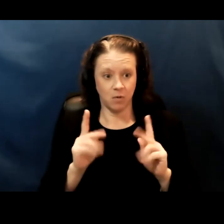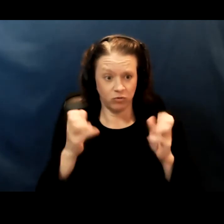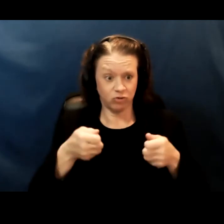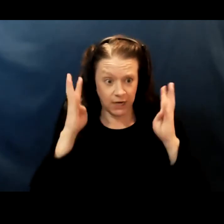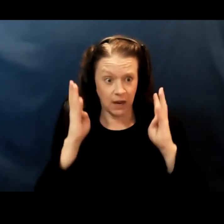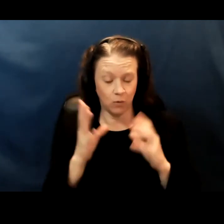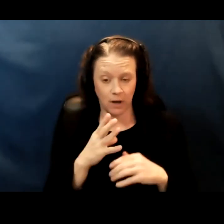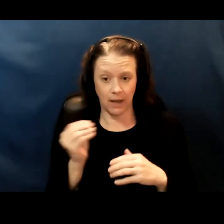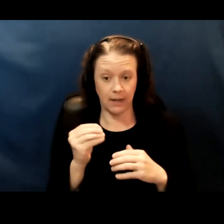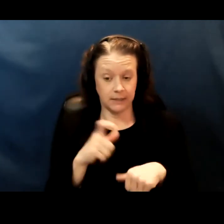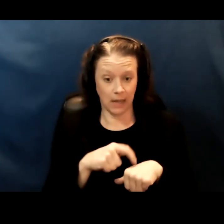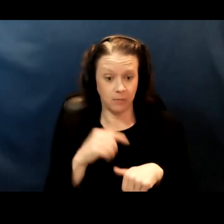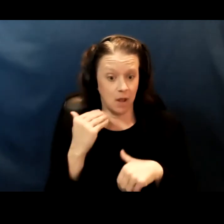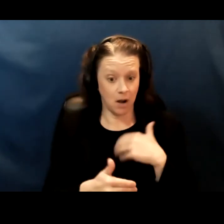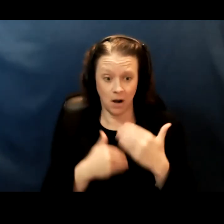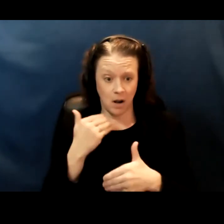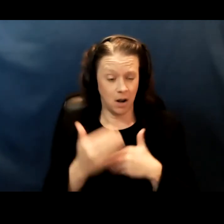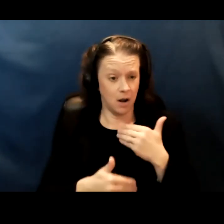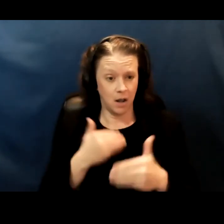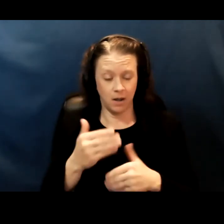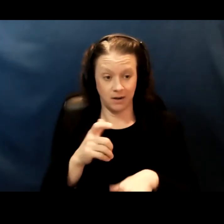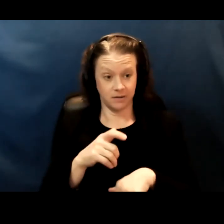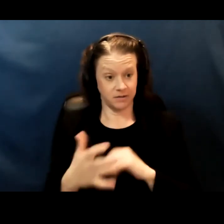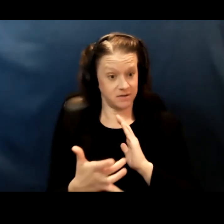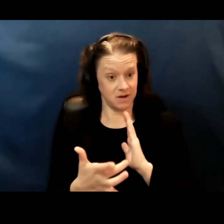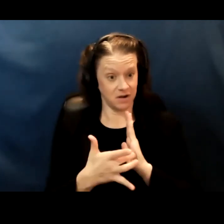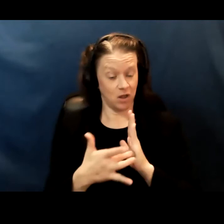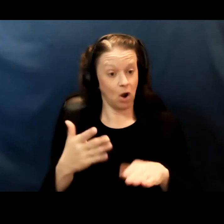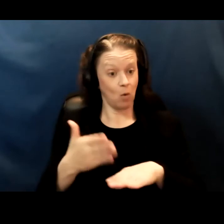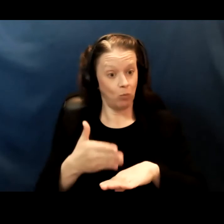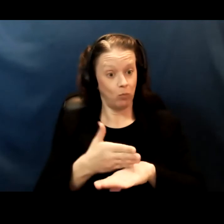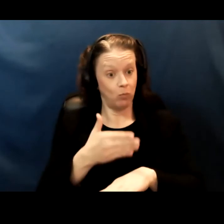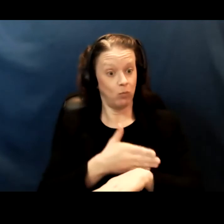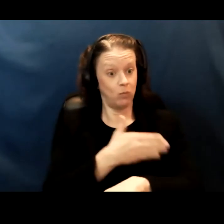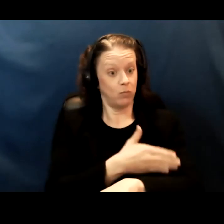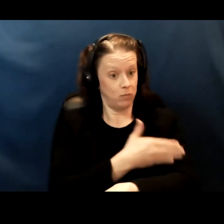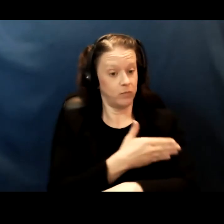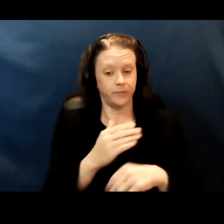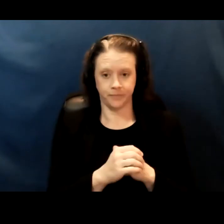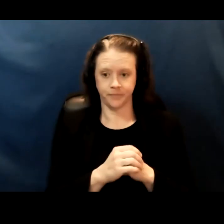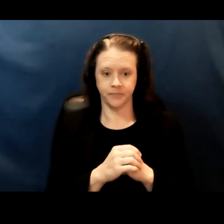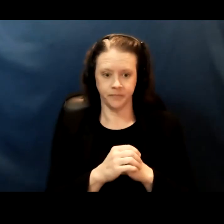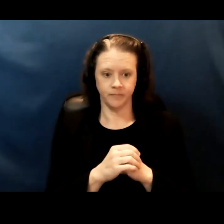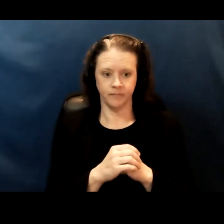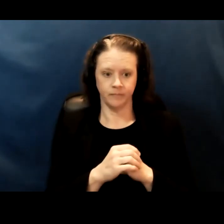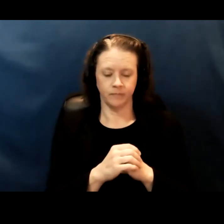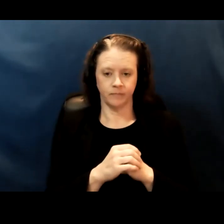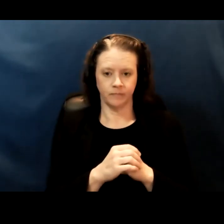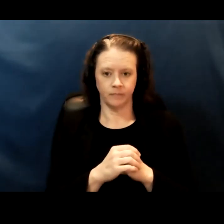time has gone on, technology is getting better and better. I mean, like for example Zoom started offering auto captioning